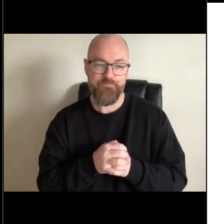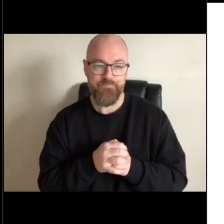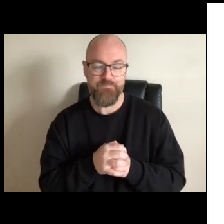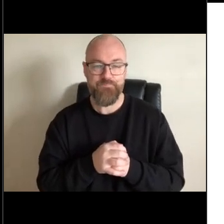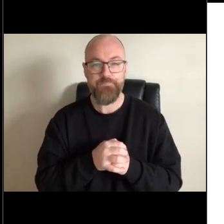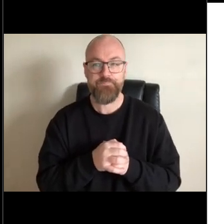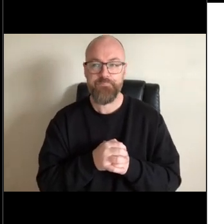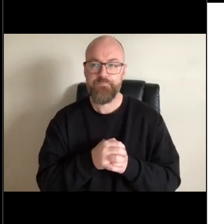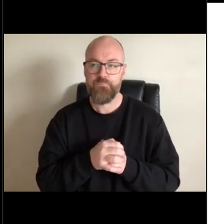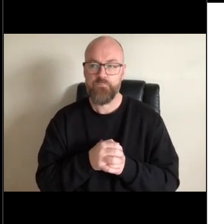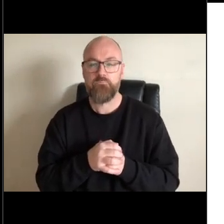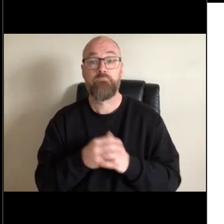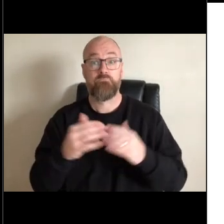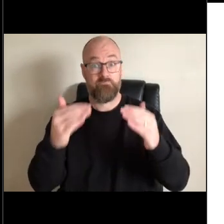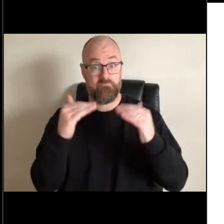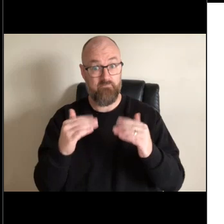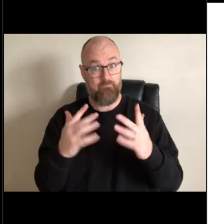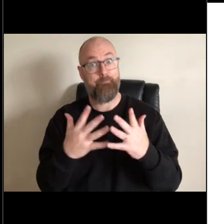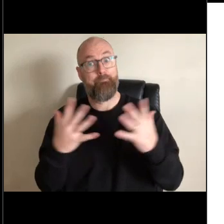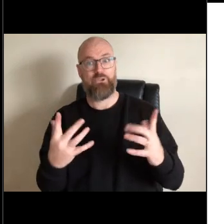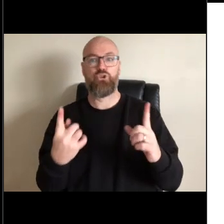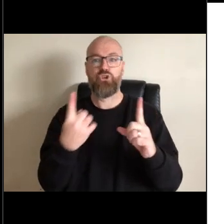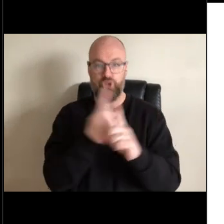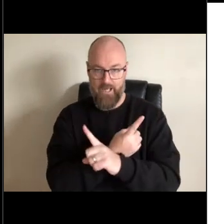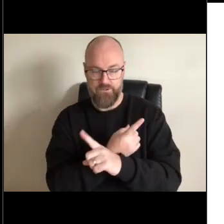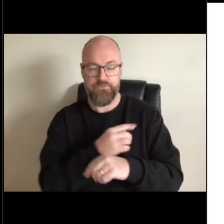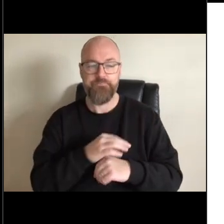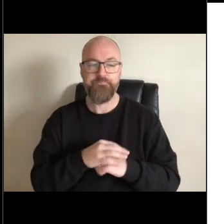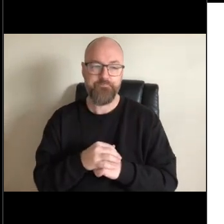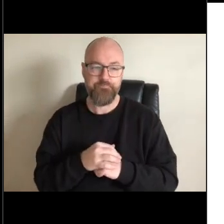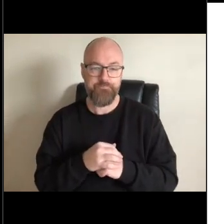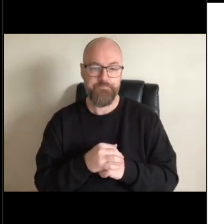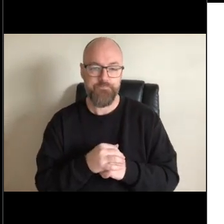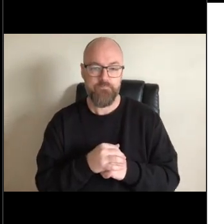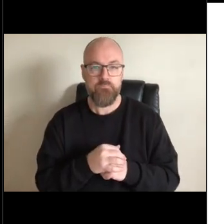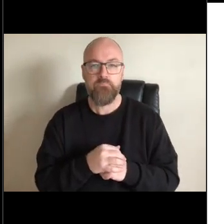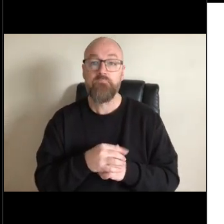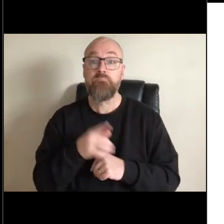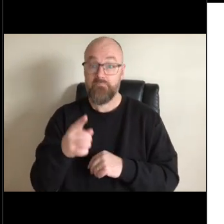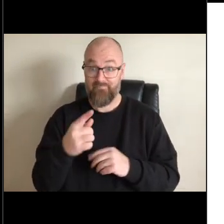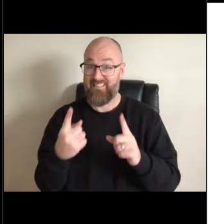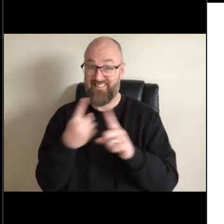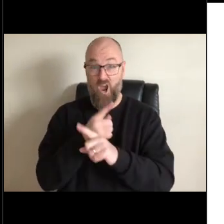course following on from parental responsibility is around changes to the legislation around the